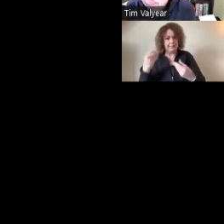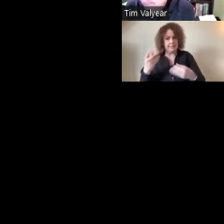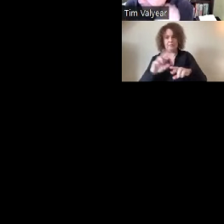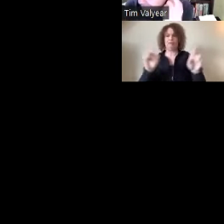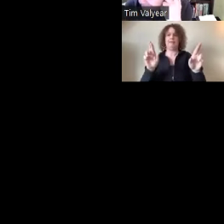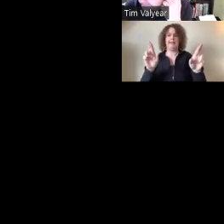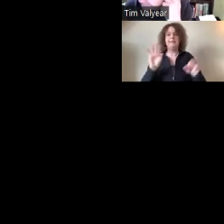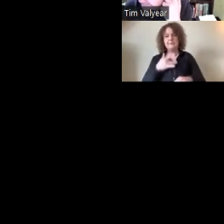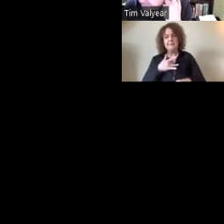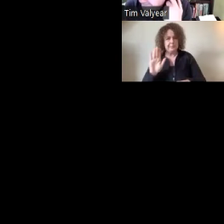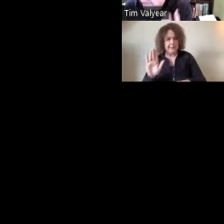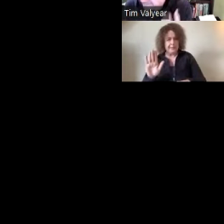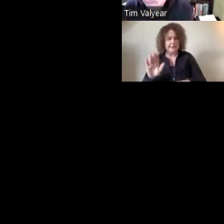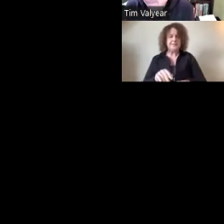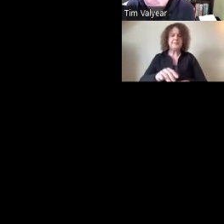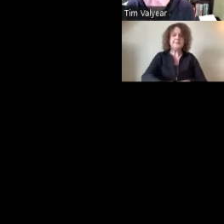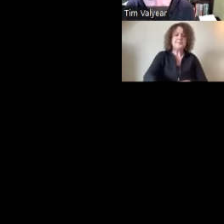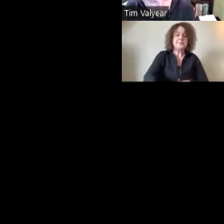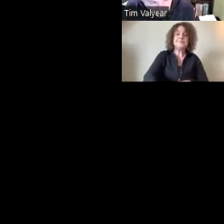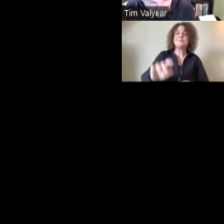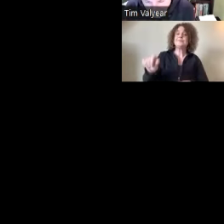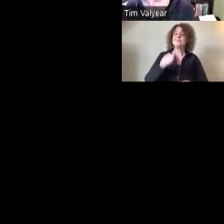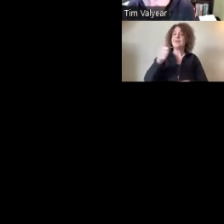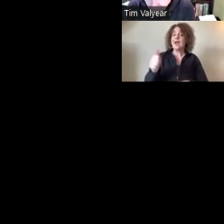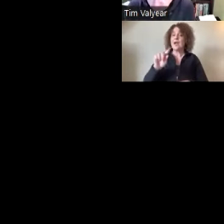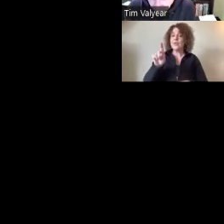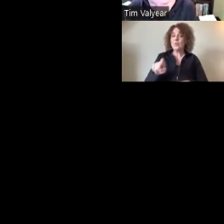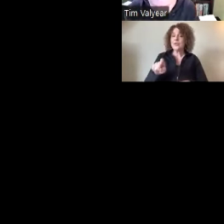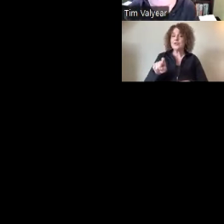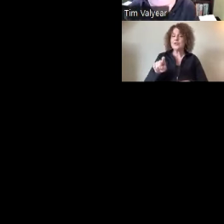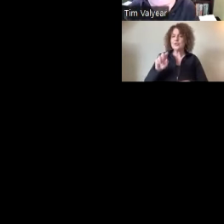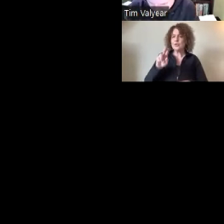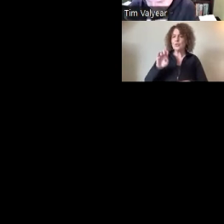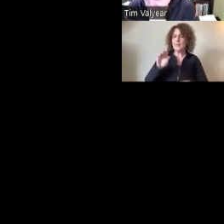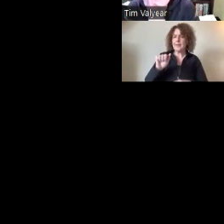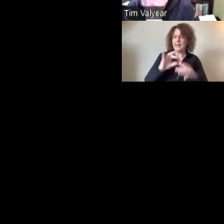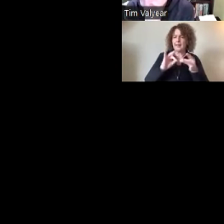» SPEAKER: And I find COVID- 19 Ontario is usually right up to